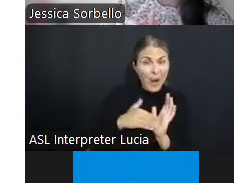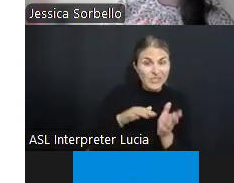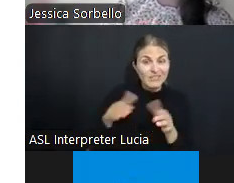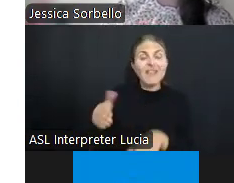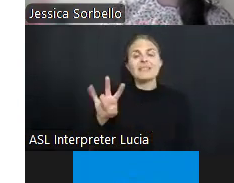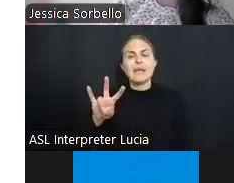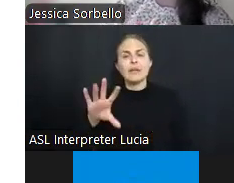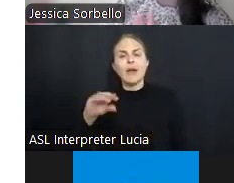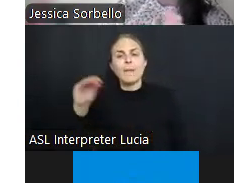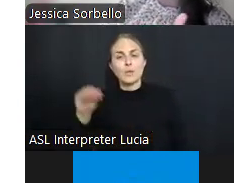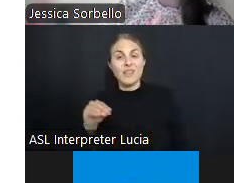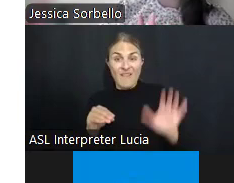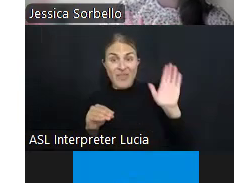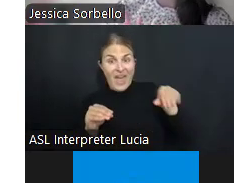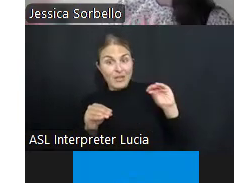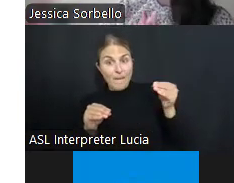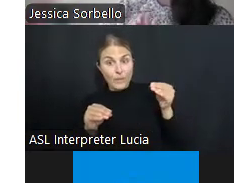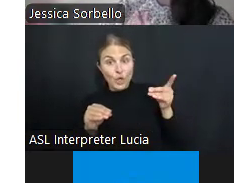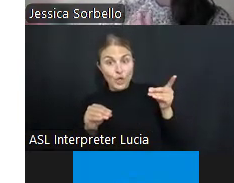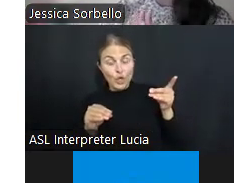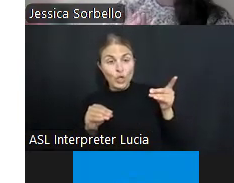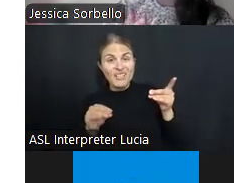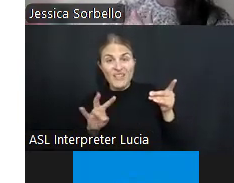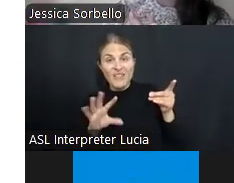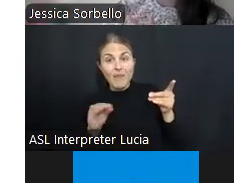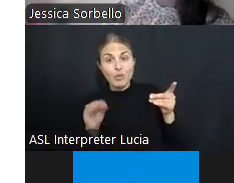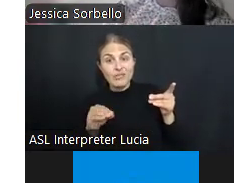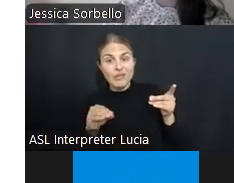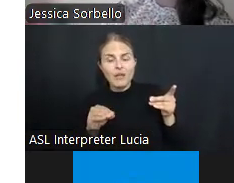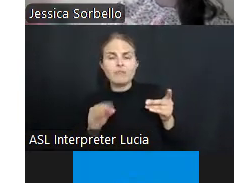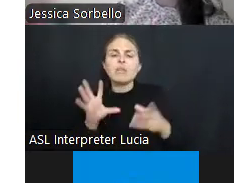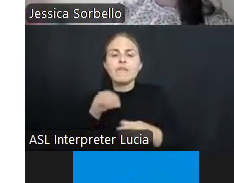synthetic opioids like fentanyl or its analogs.